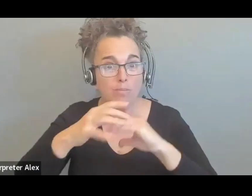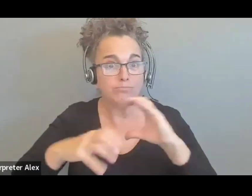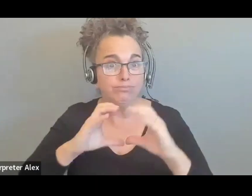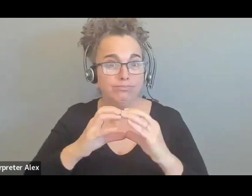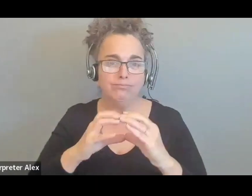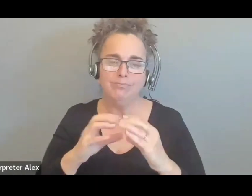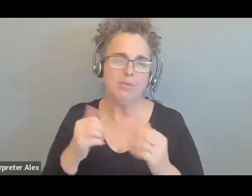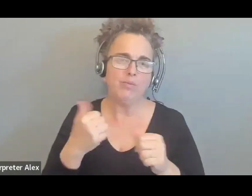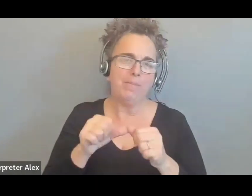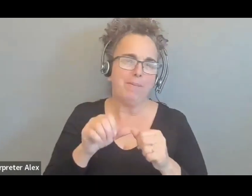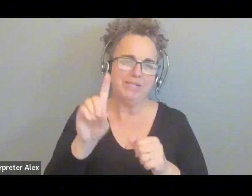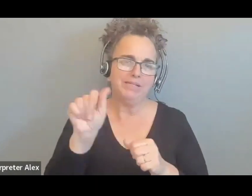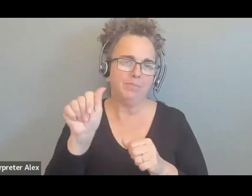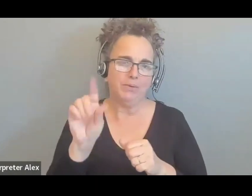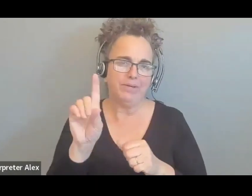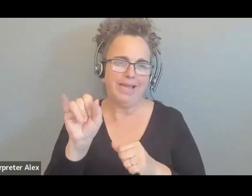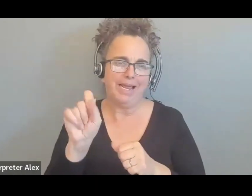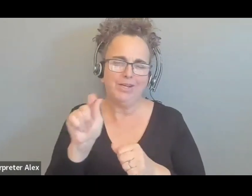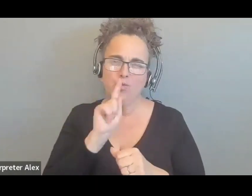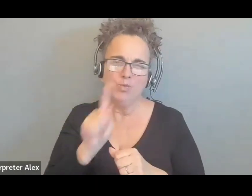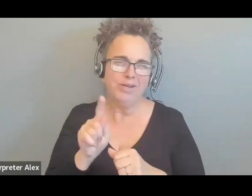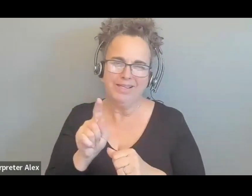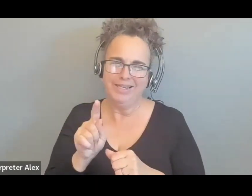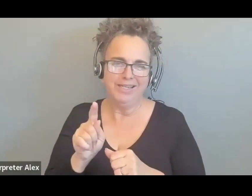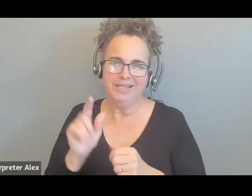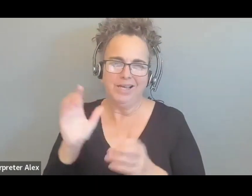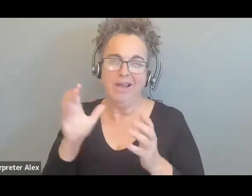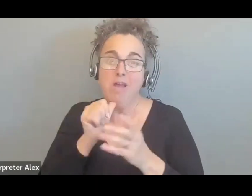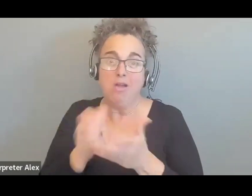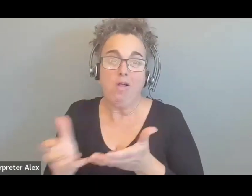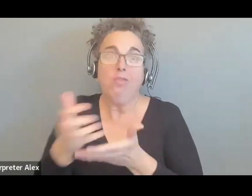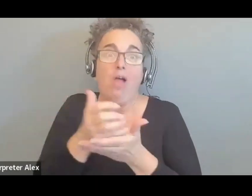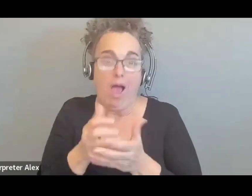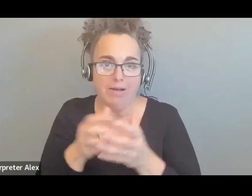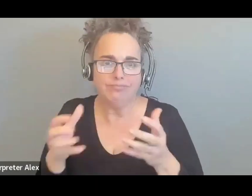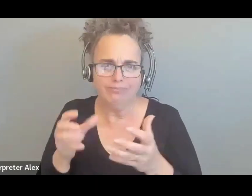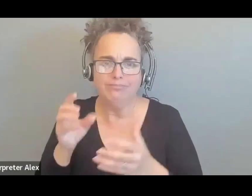data desert, right? We don't have a lot of insights about disability